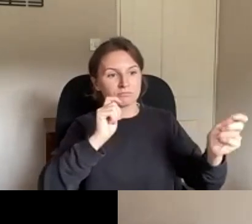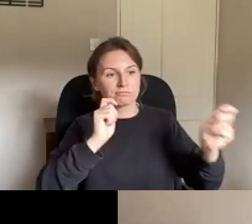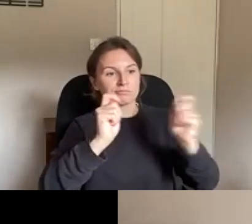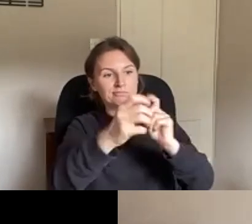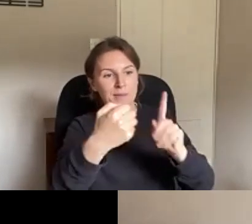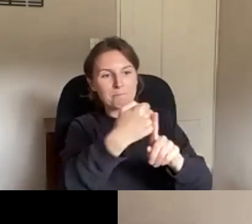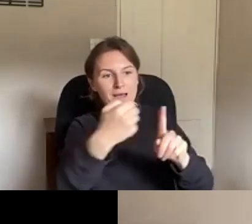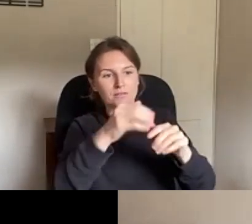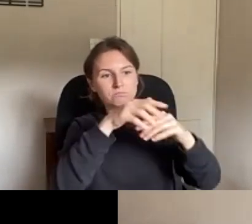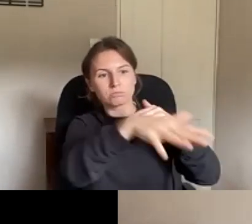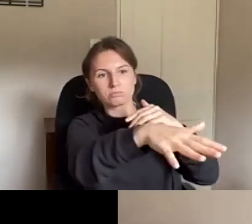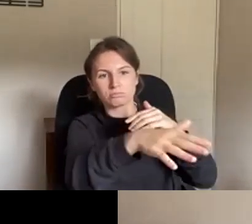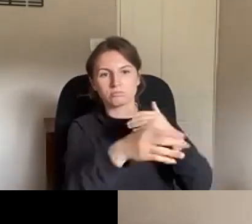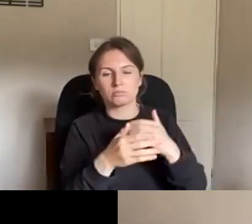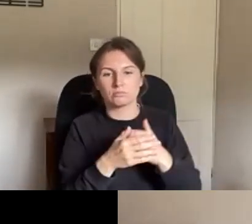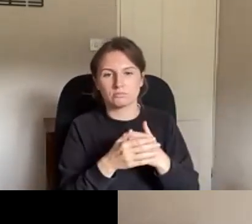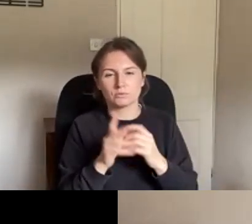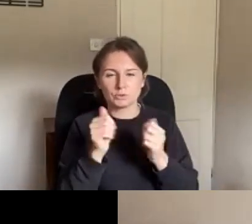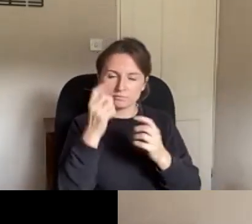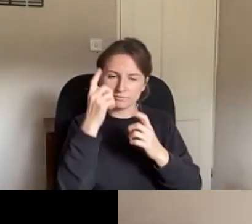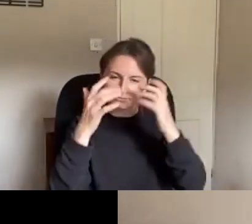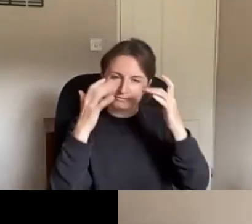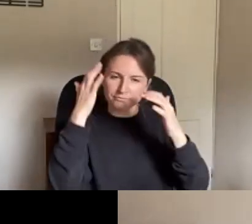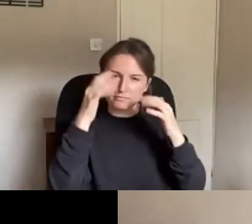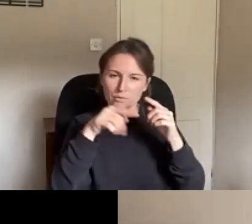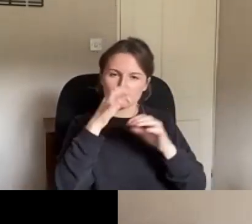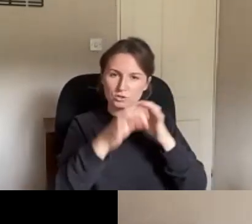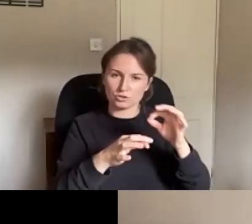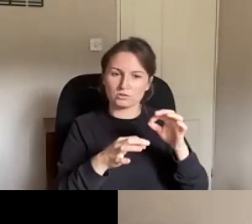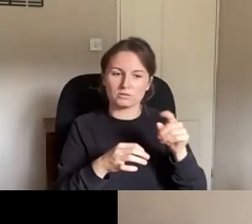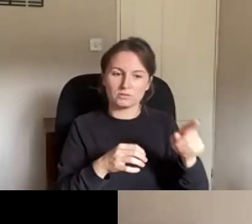I think it's good to consider those questions and review the details